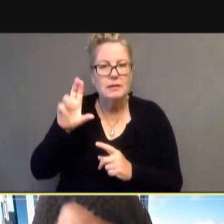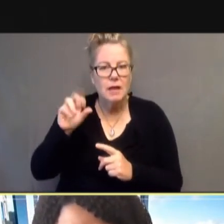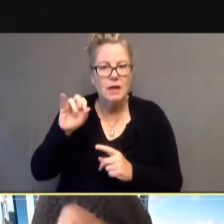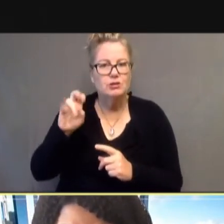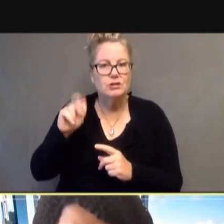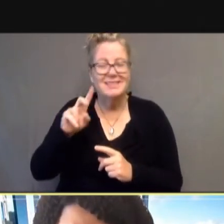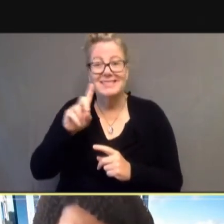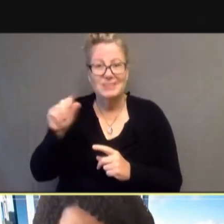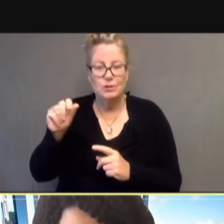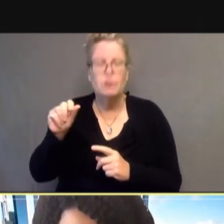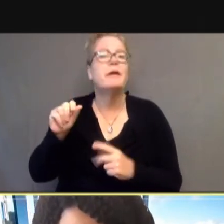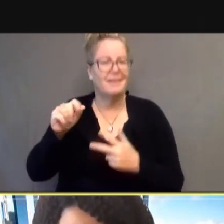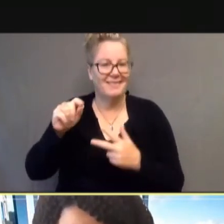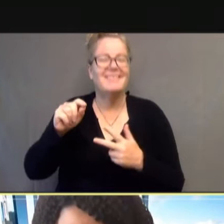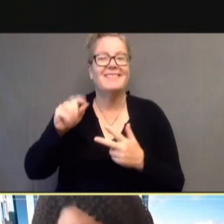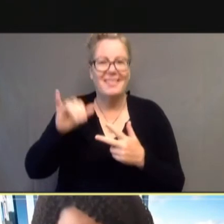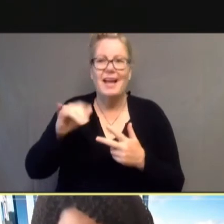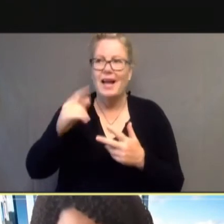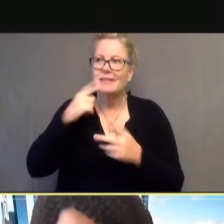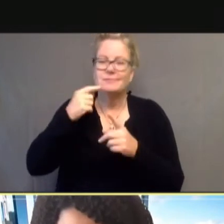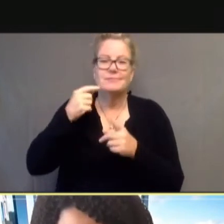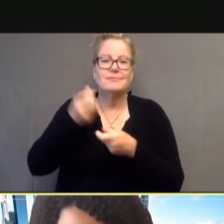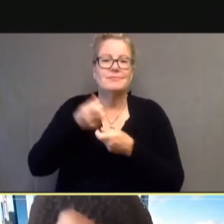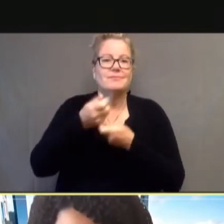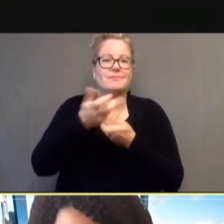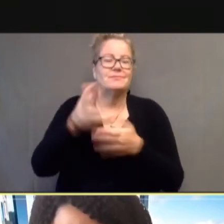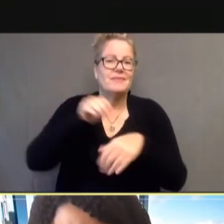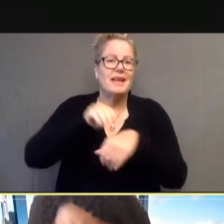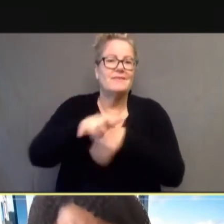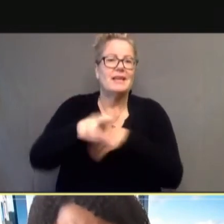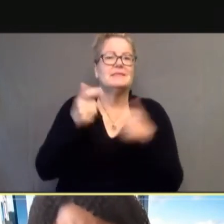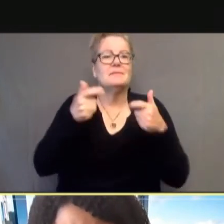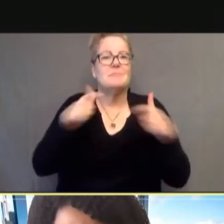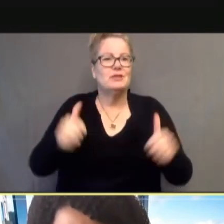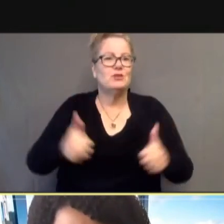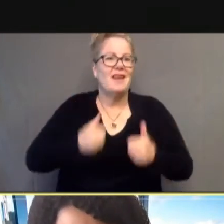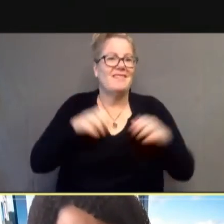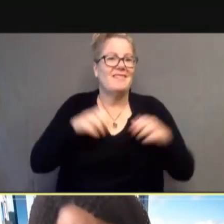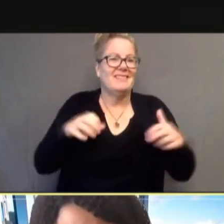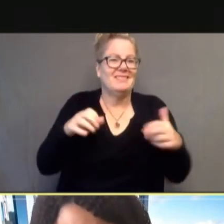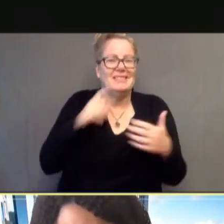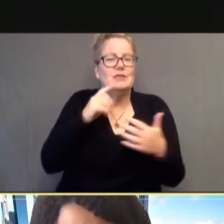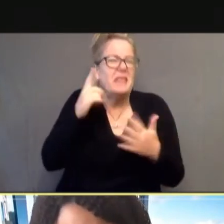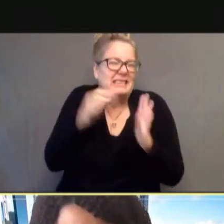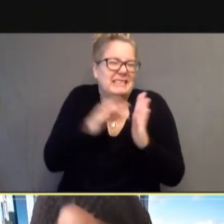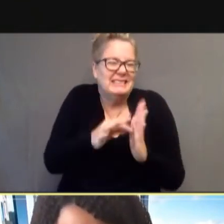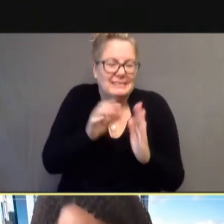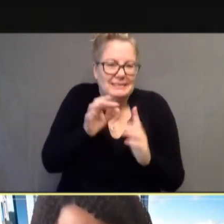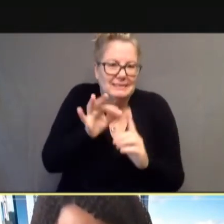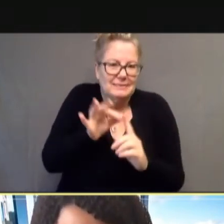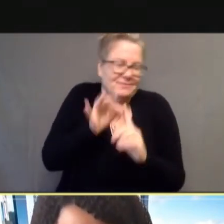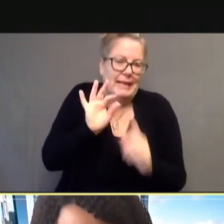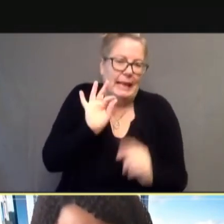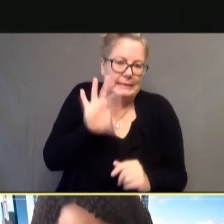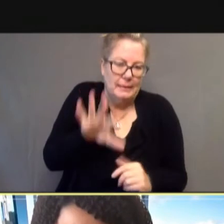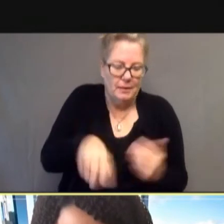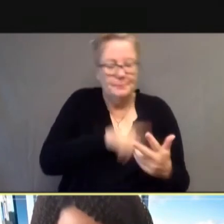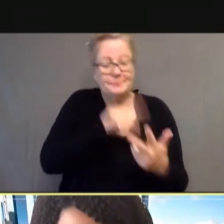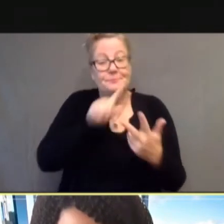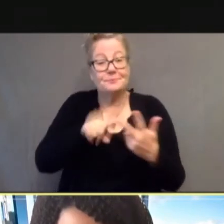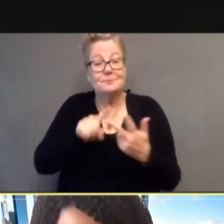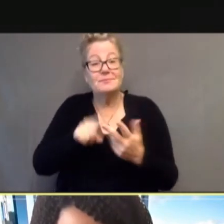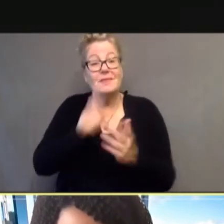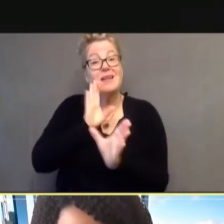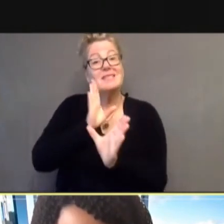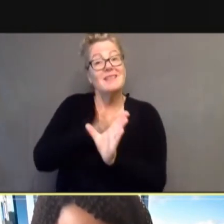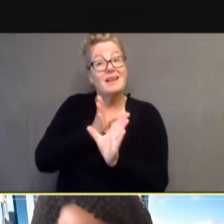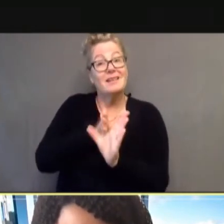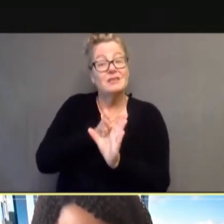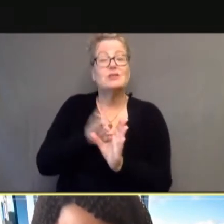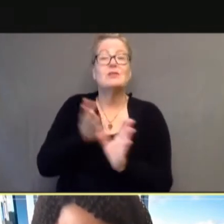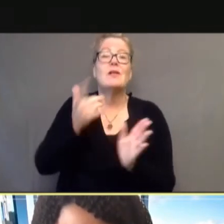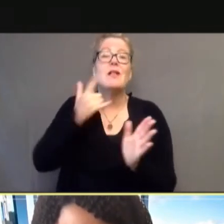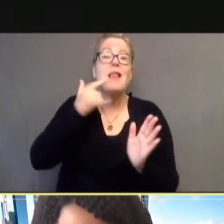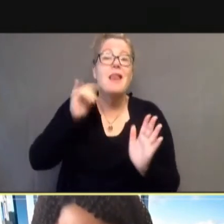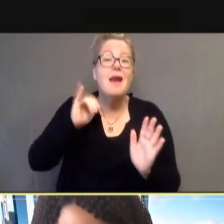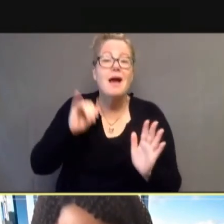major life activities that are implicated. For psychological, conditions like ADHD, schizophrenia,